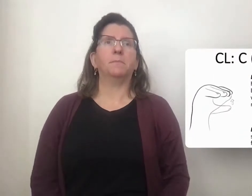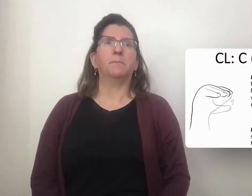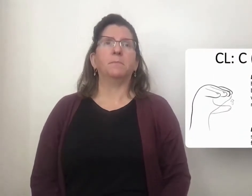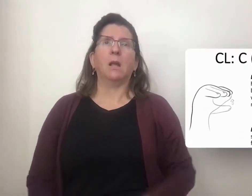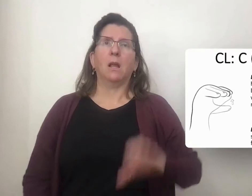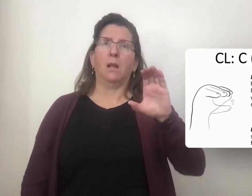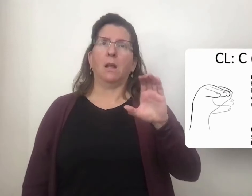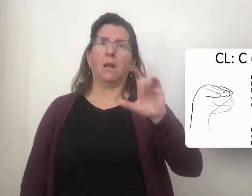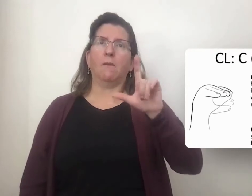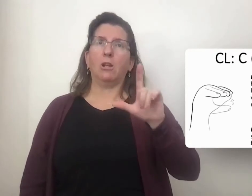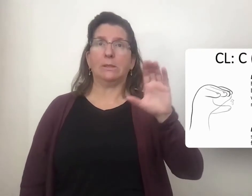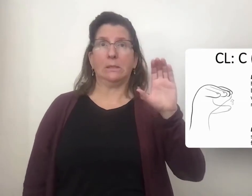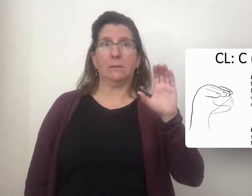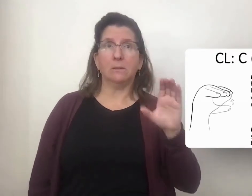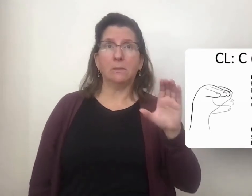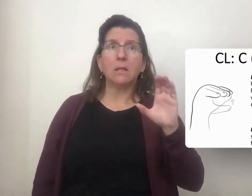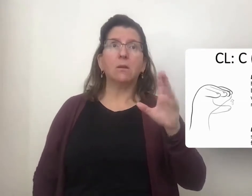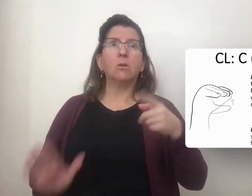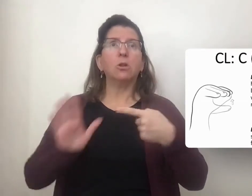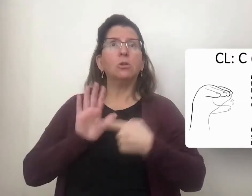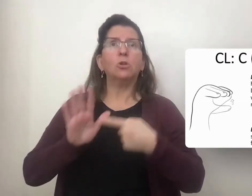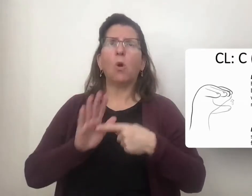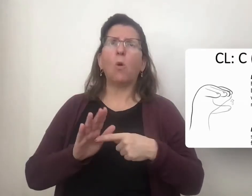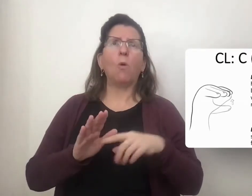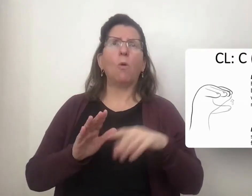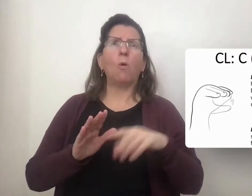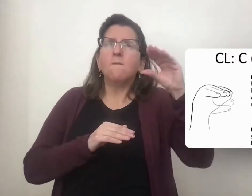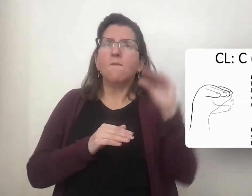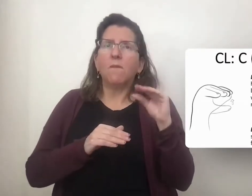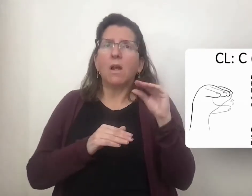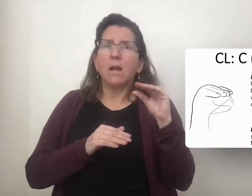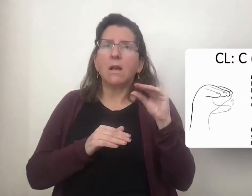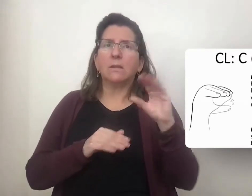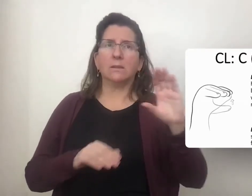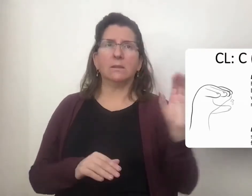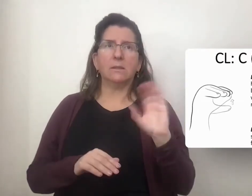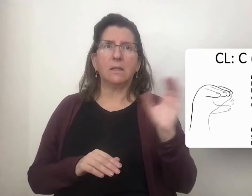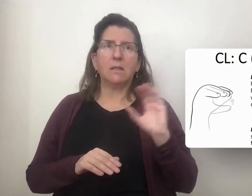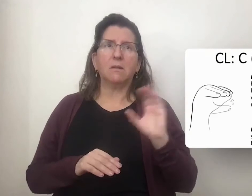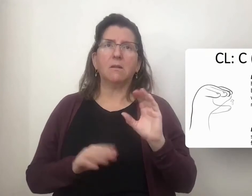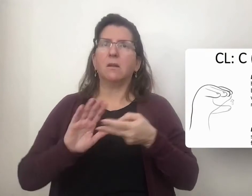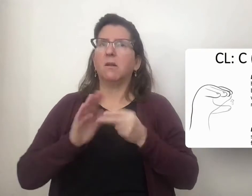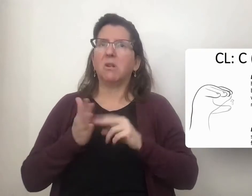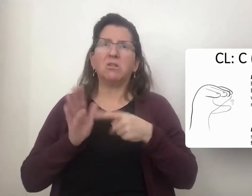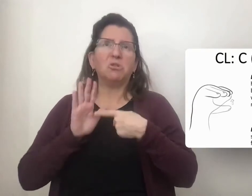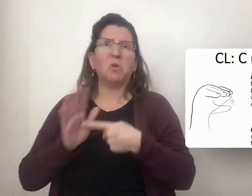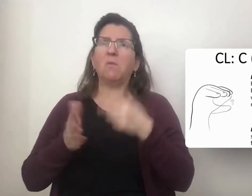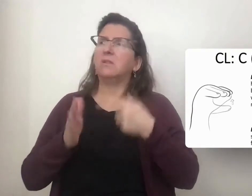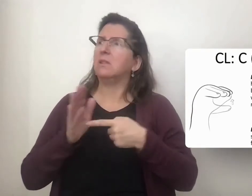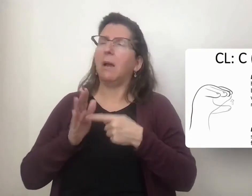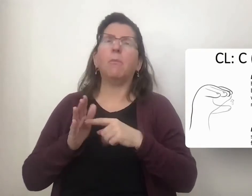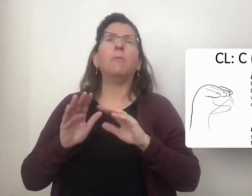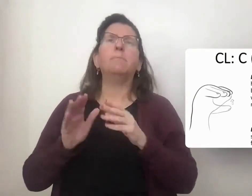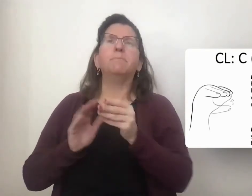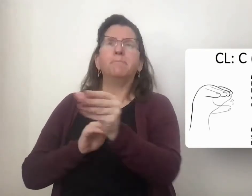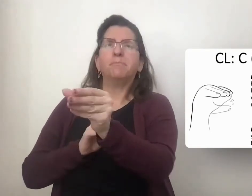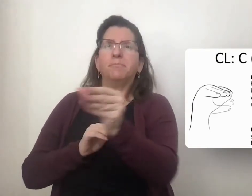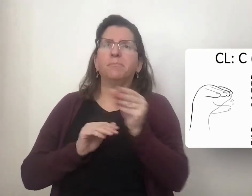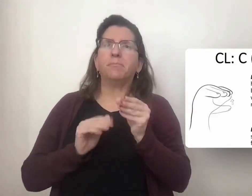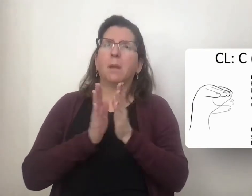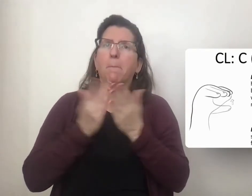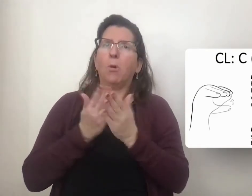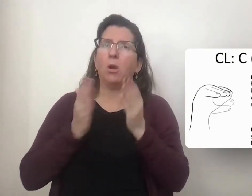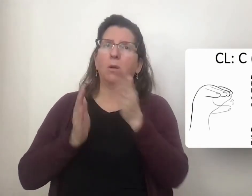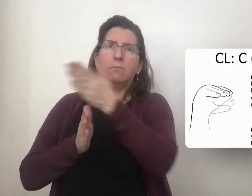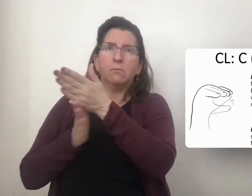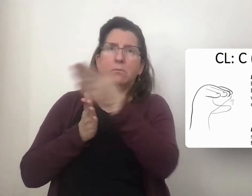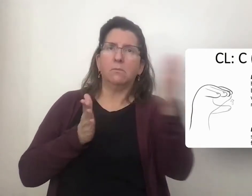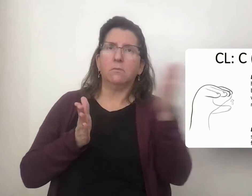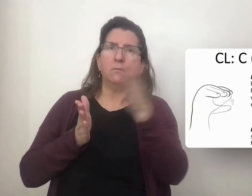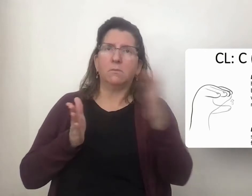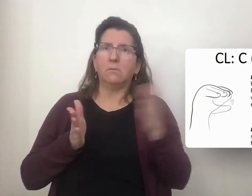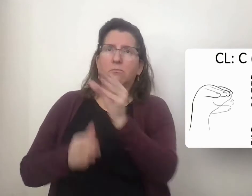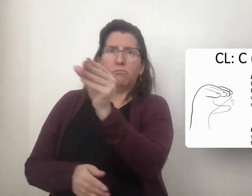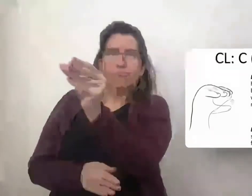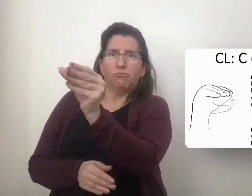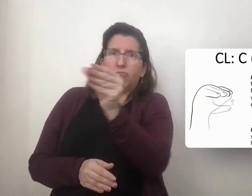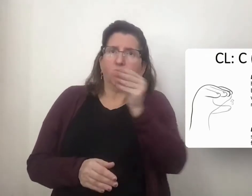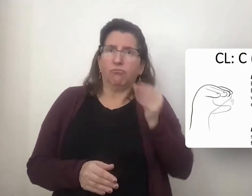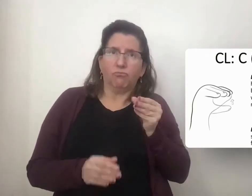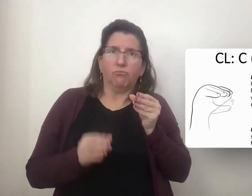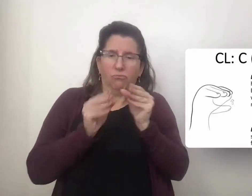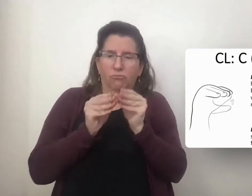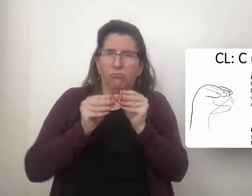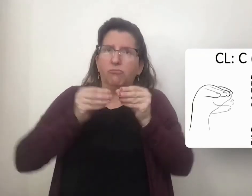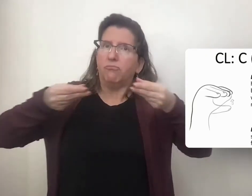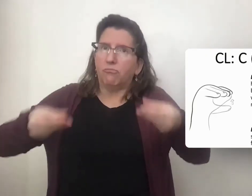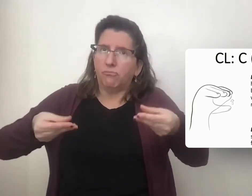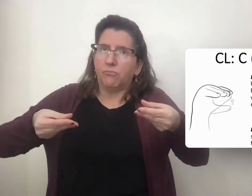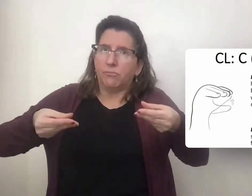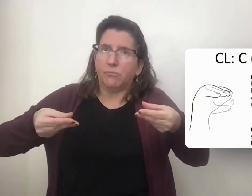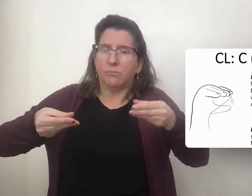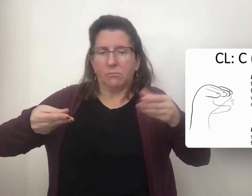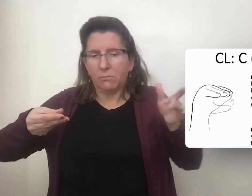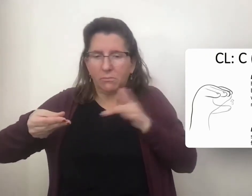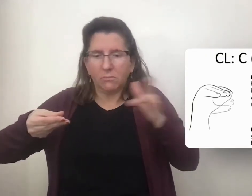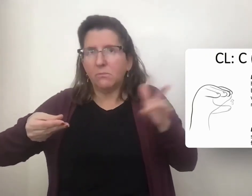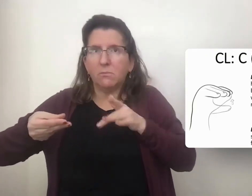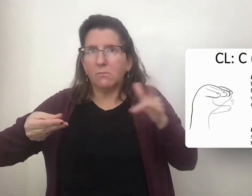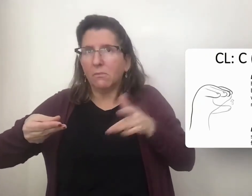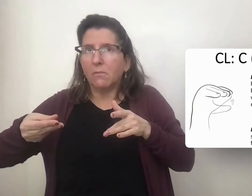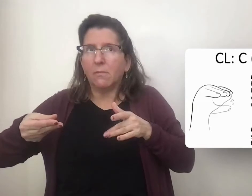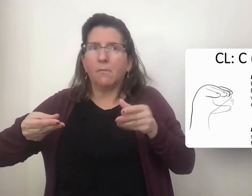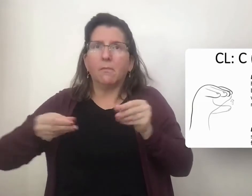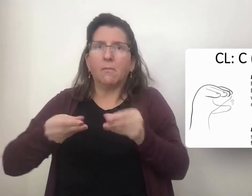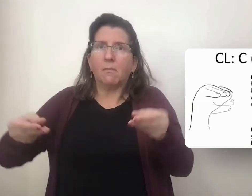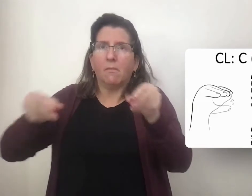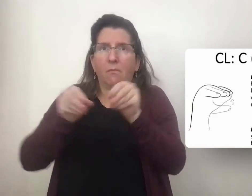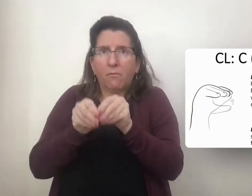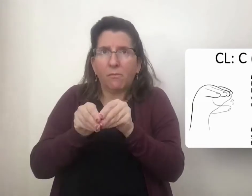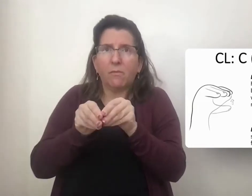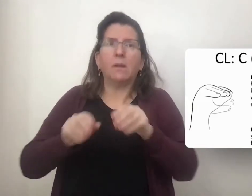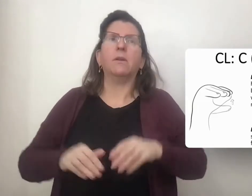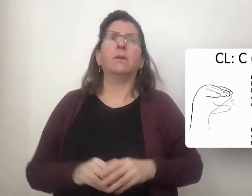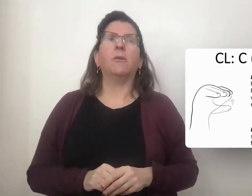C (flat) represents handling or the location of a book, for example, indicating how thick it is.